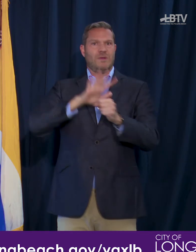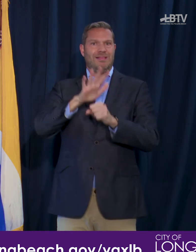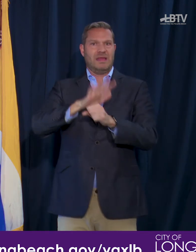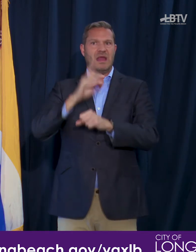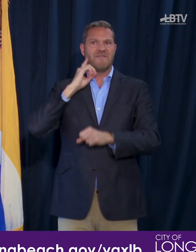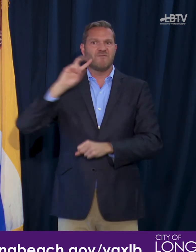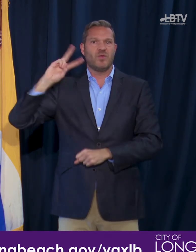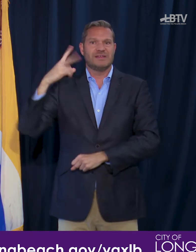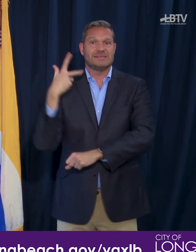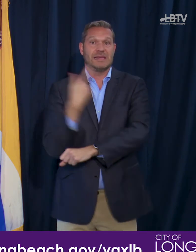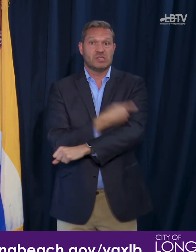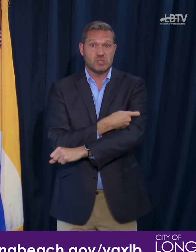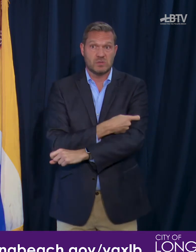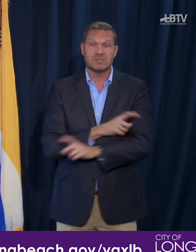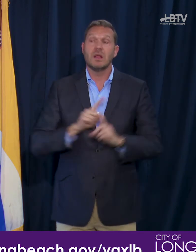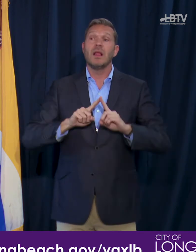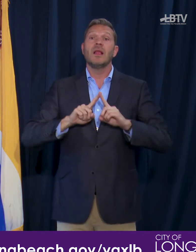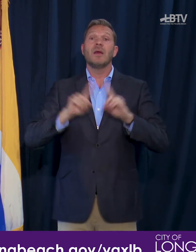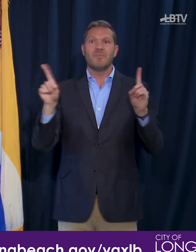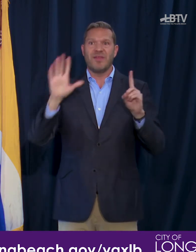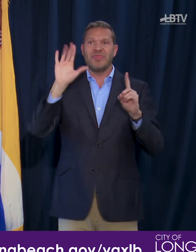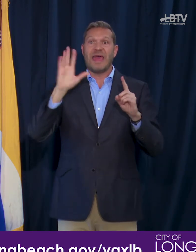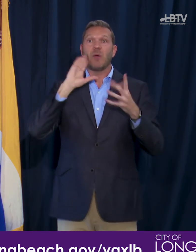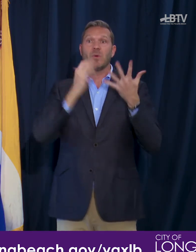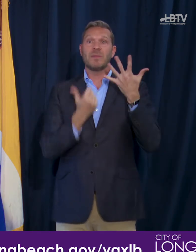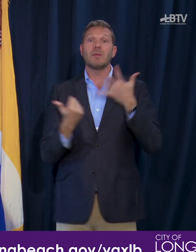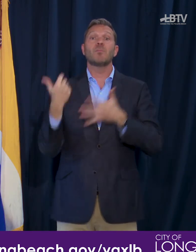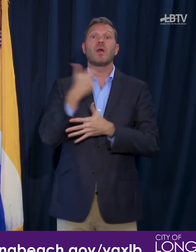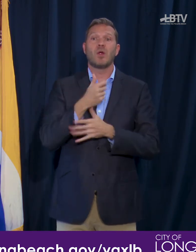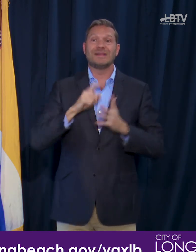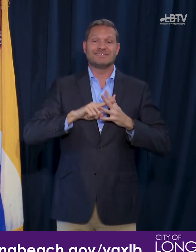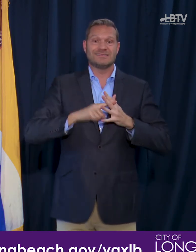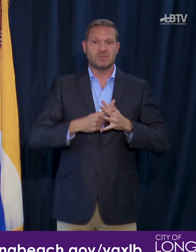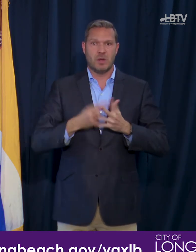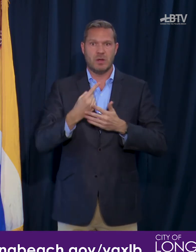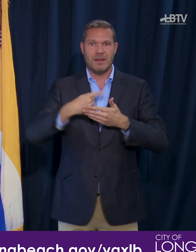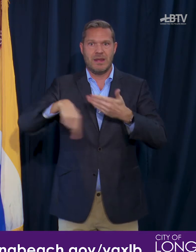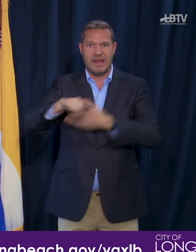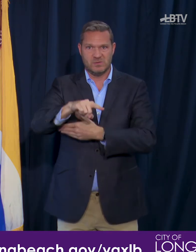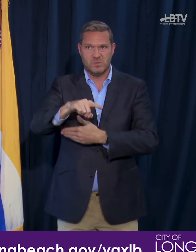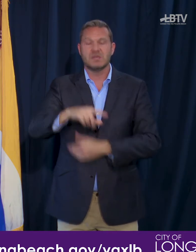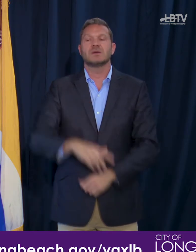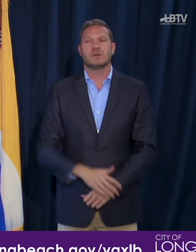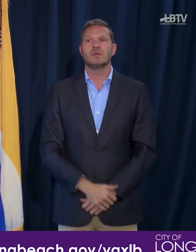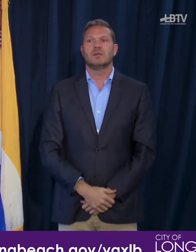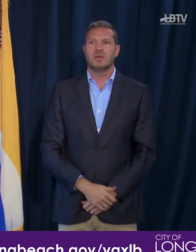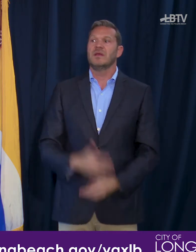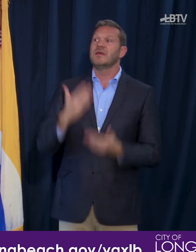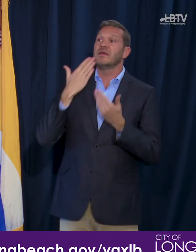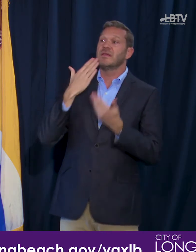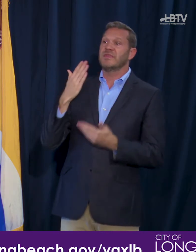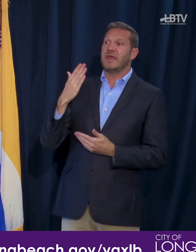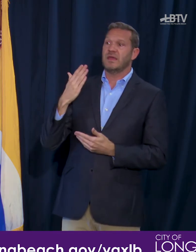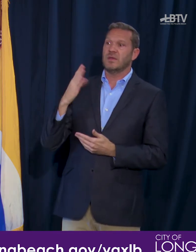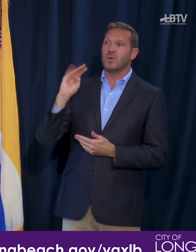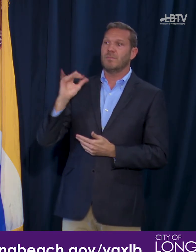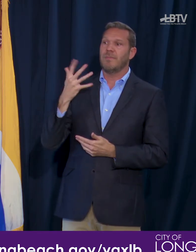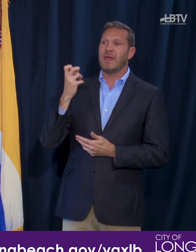But second doses will be a priority starting next week. Thank you mayor. This next question is for you as well.